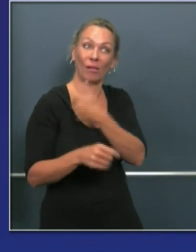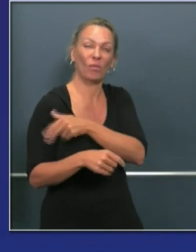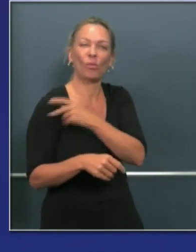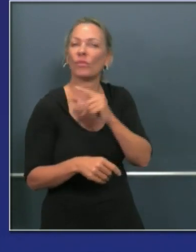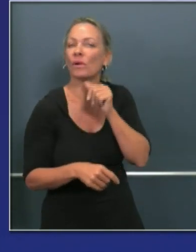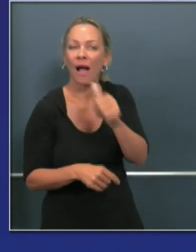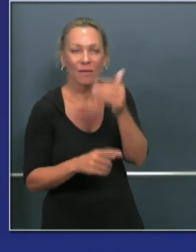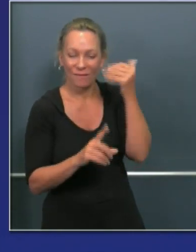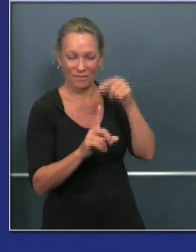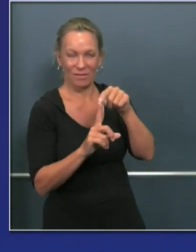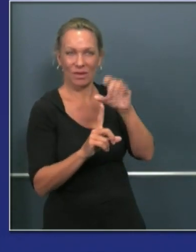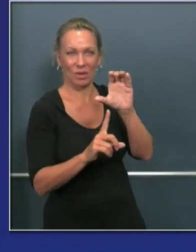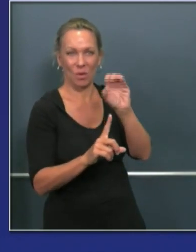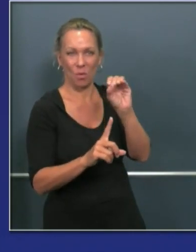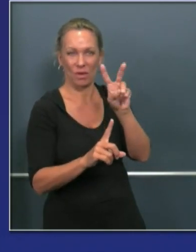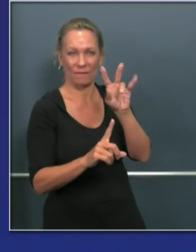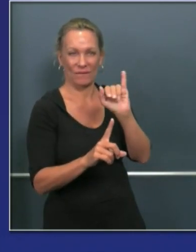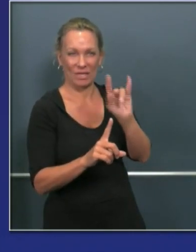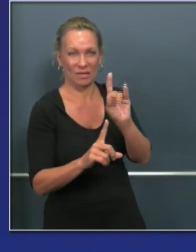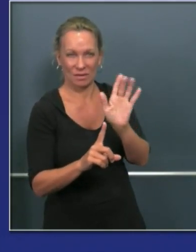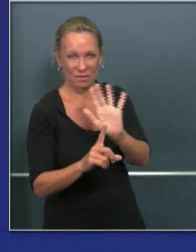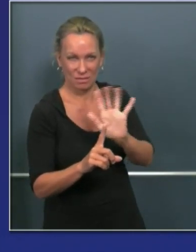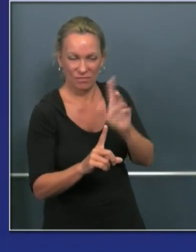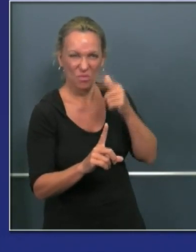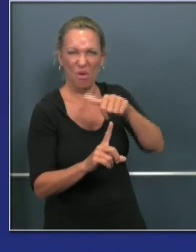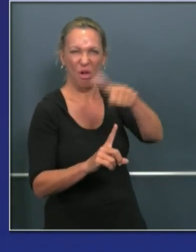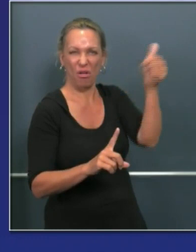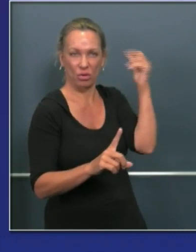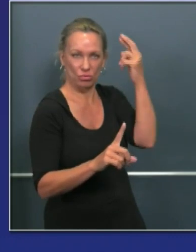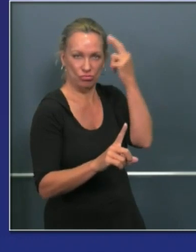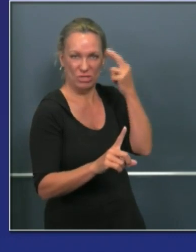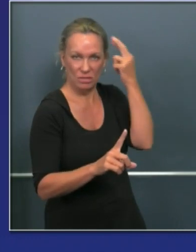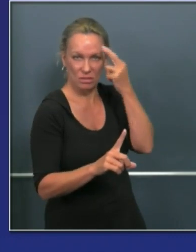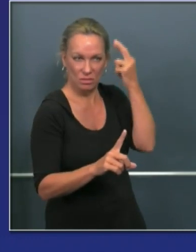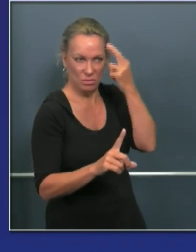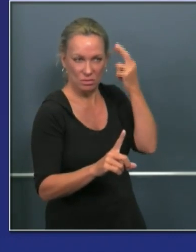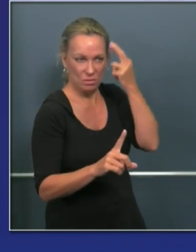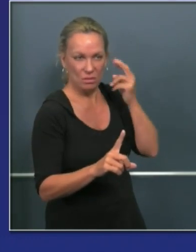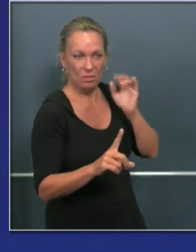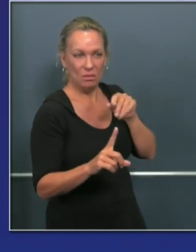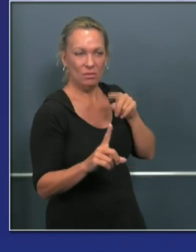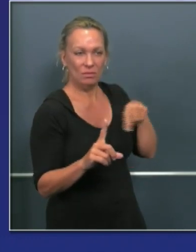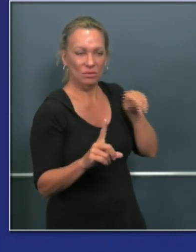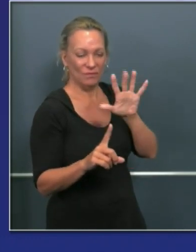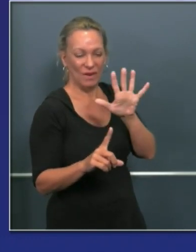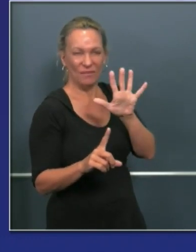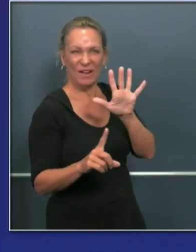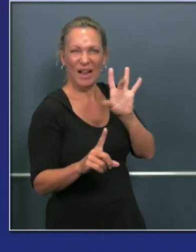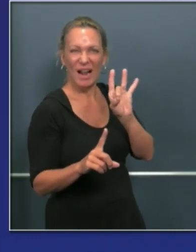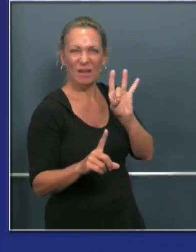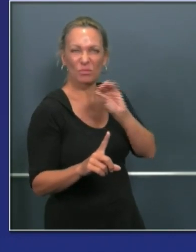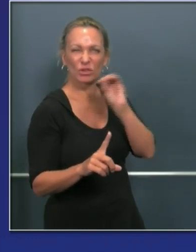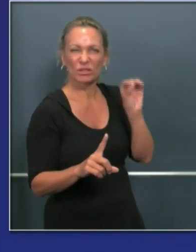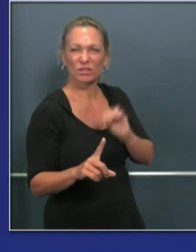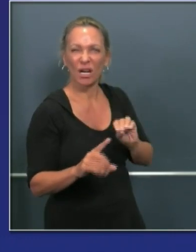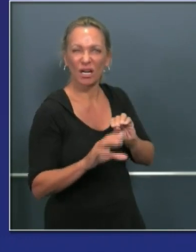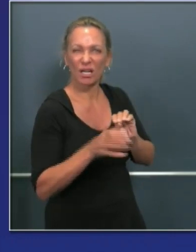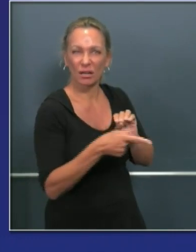SYSTEM WHICH IS CURRENTLY ABOUT 58% OF TOTAL CAPACITY, SO YOU GET A SENSE HERE 30